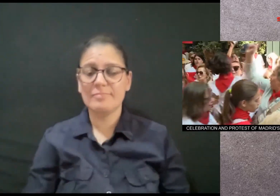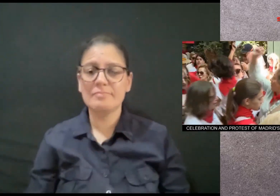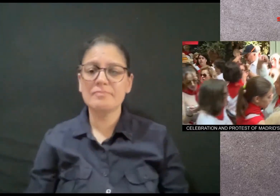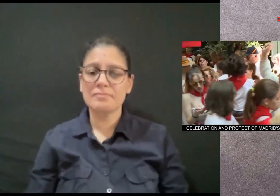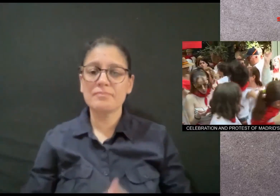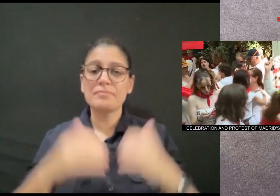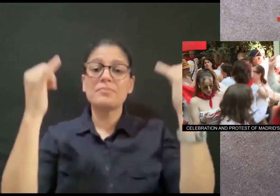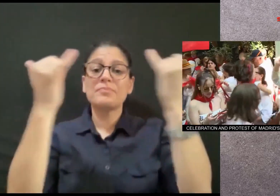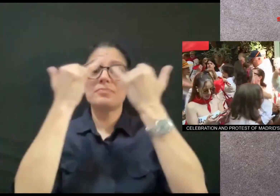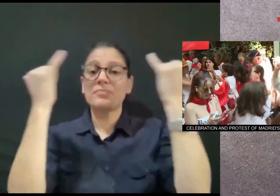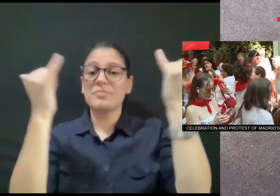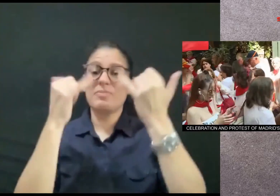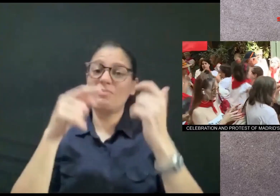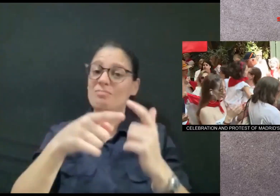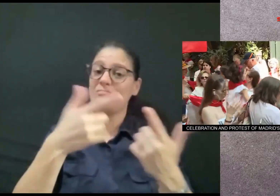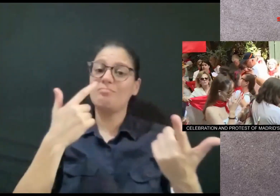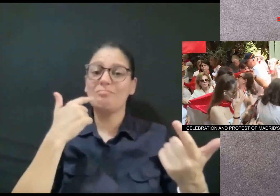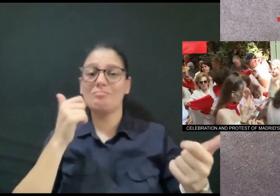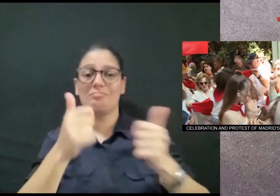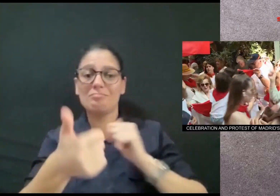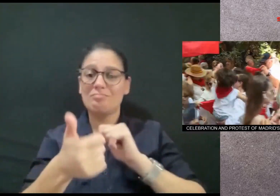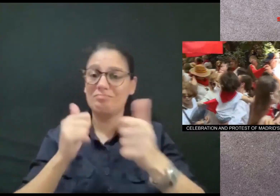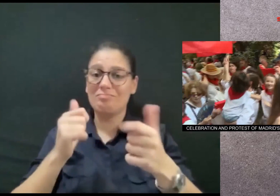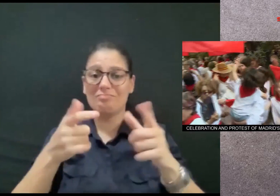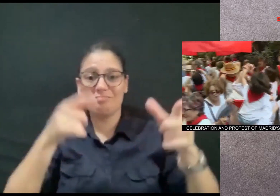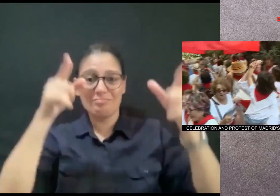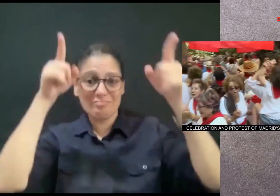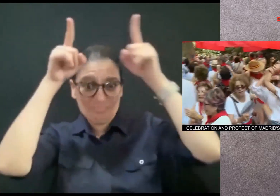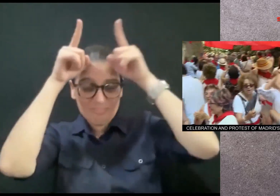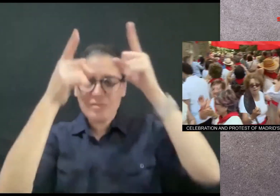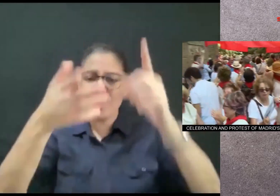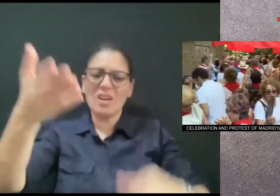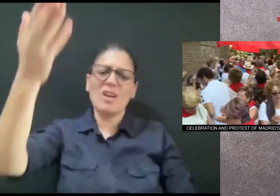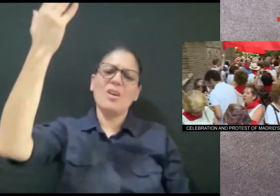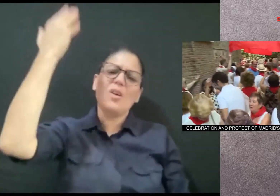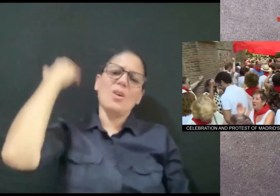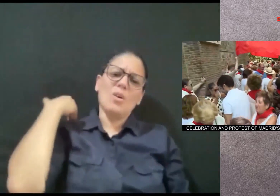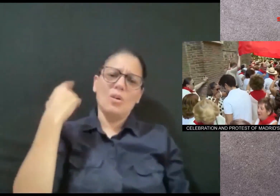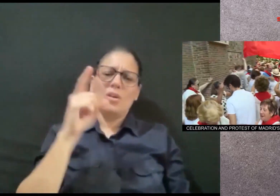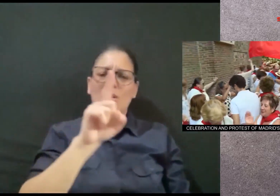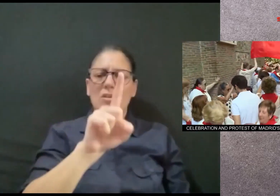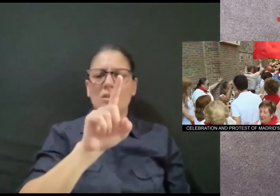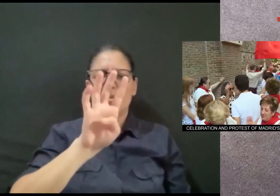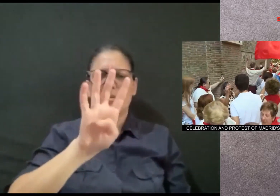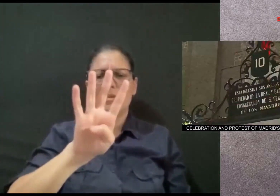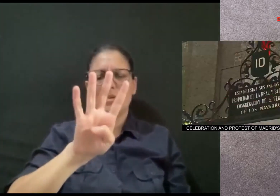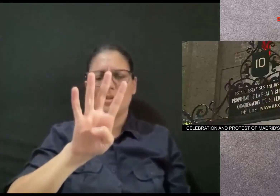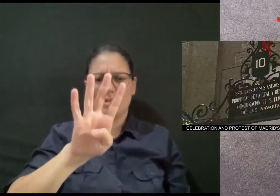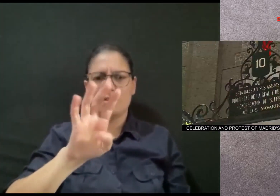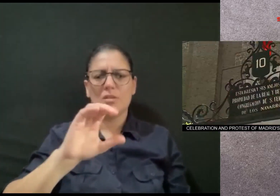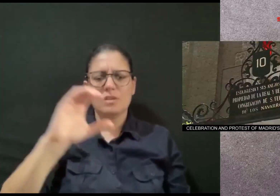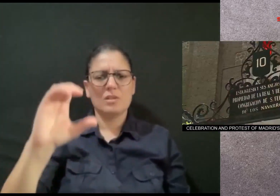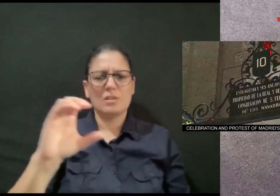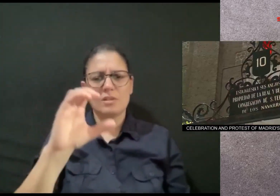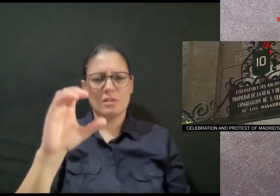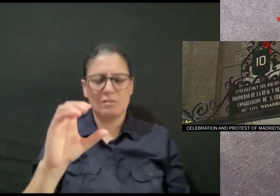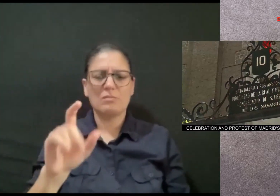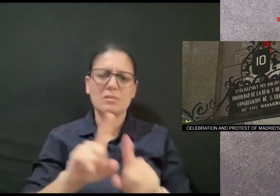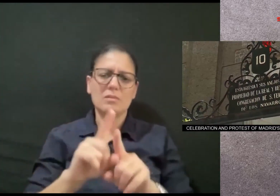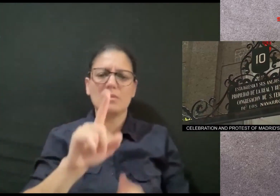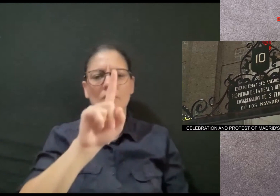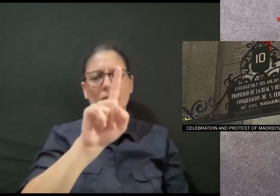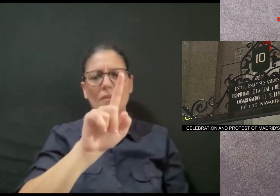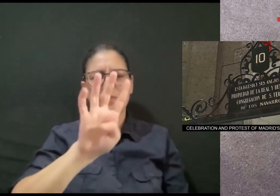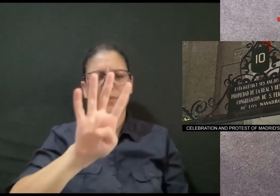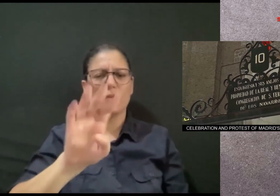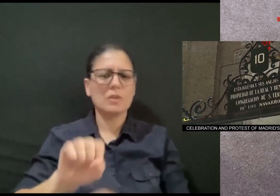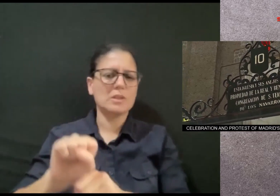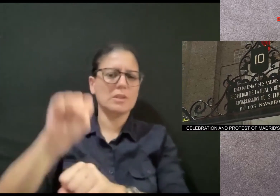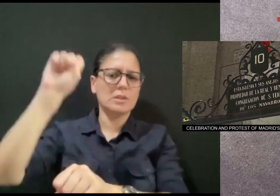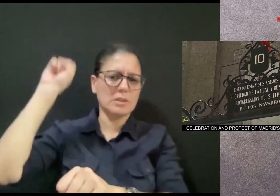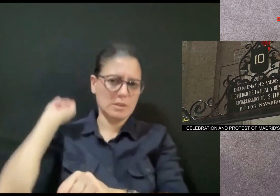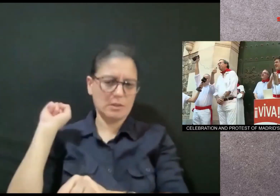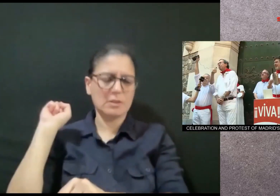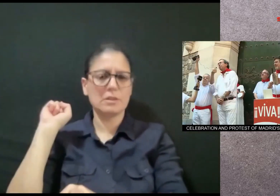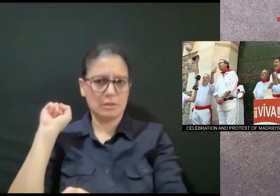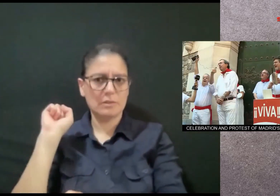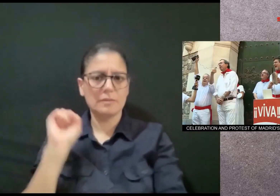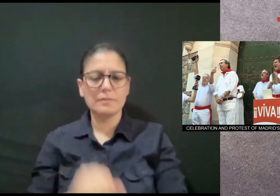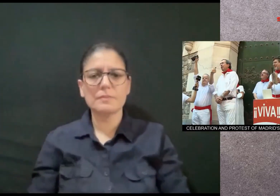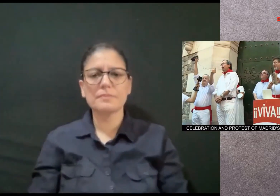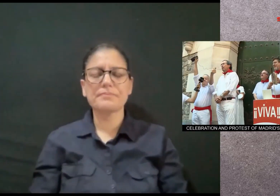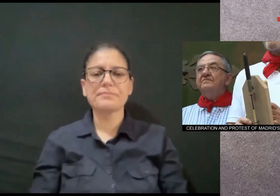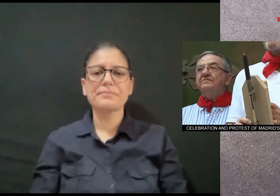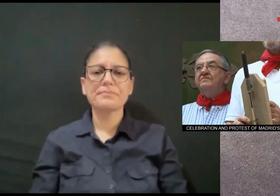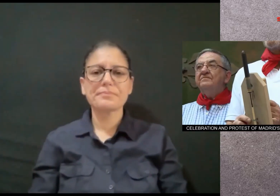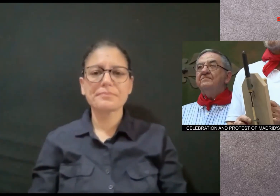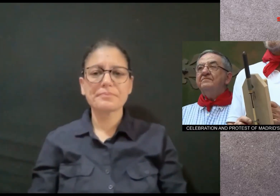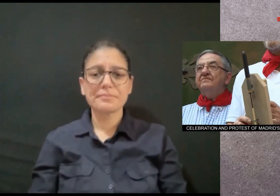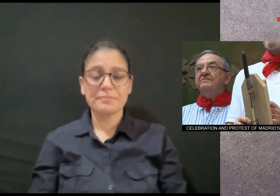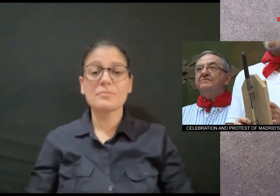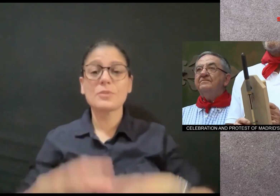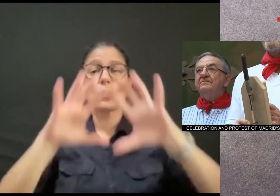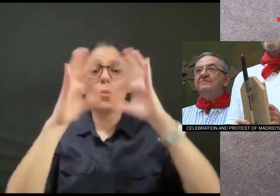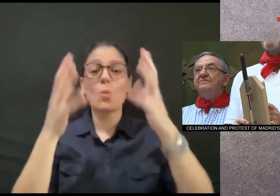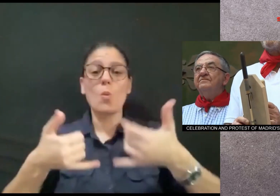the bull running Festival dates back to the 14th century